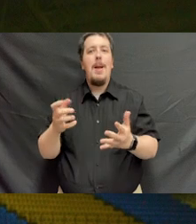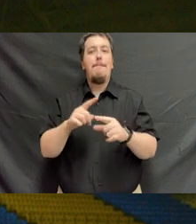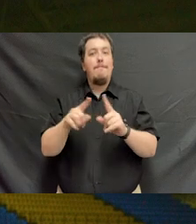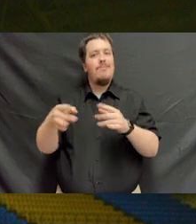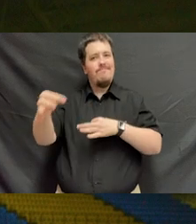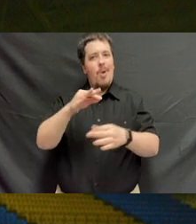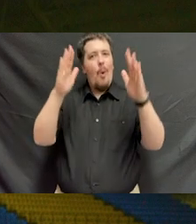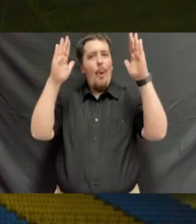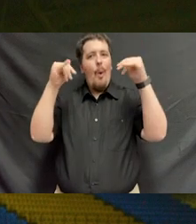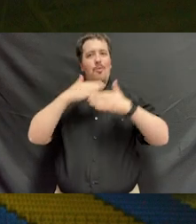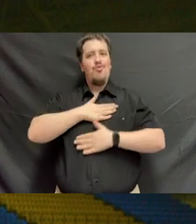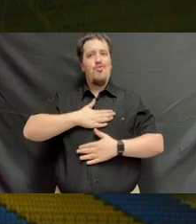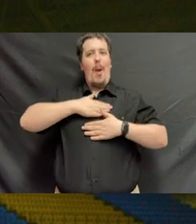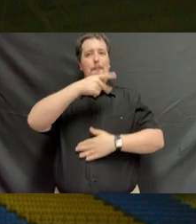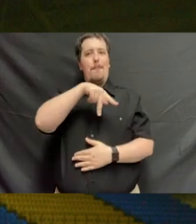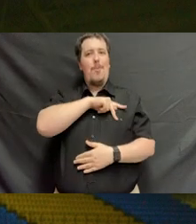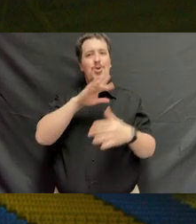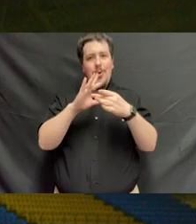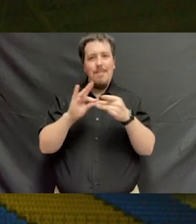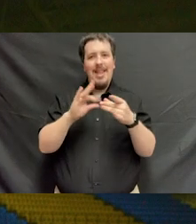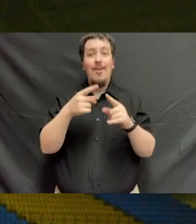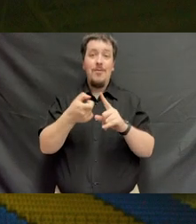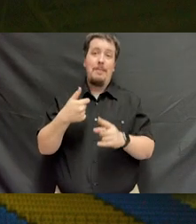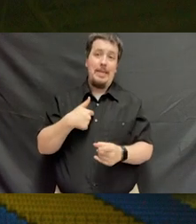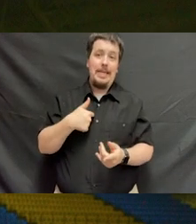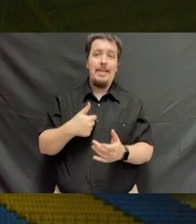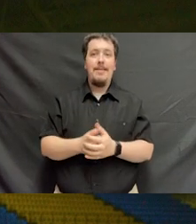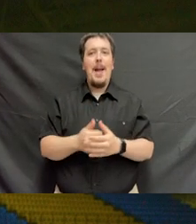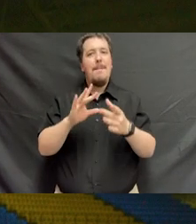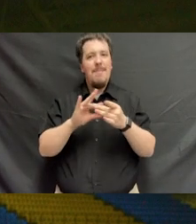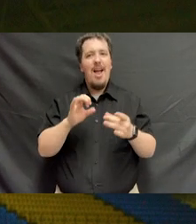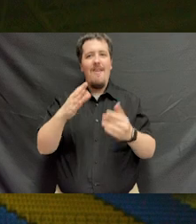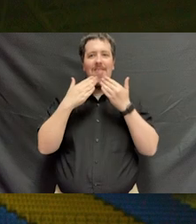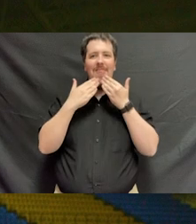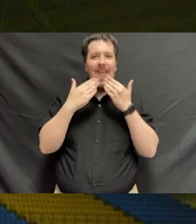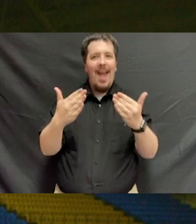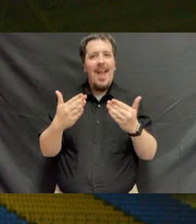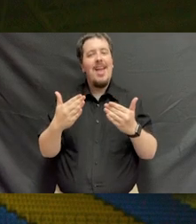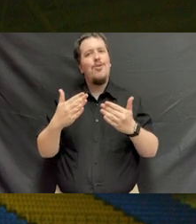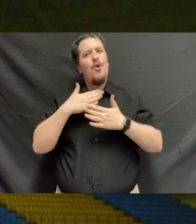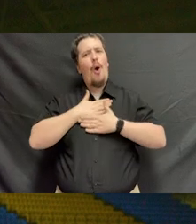I instead hope that you will enjoy a personal message from me. A message of thanks,